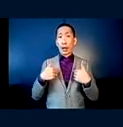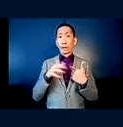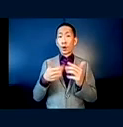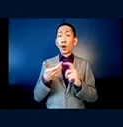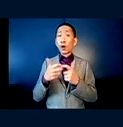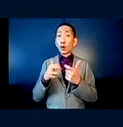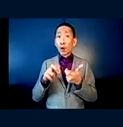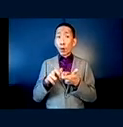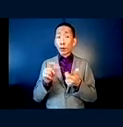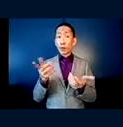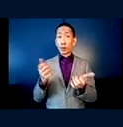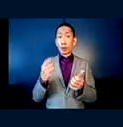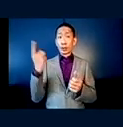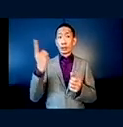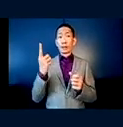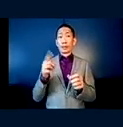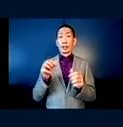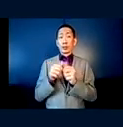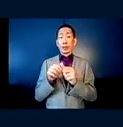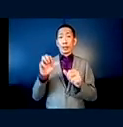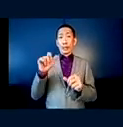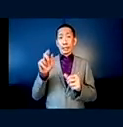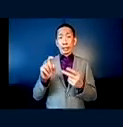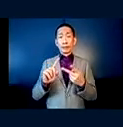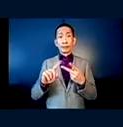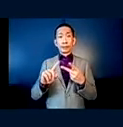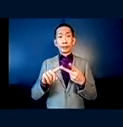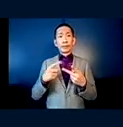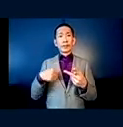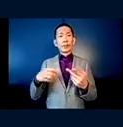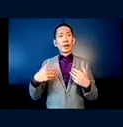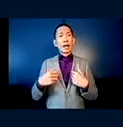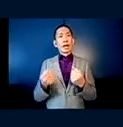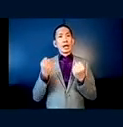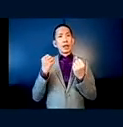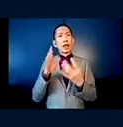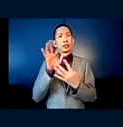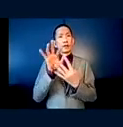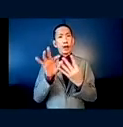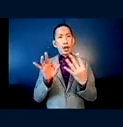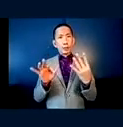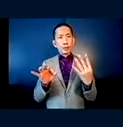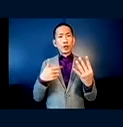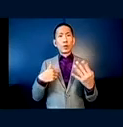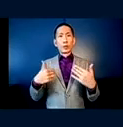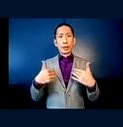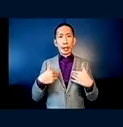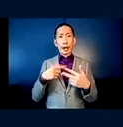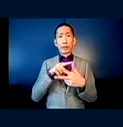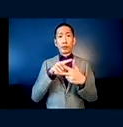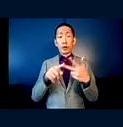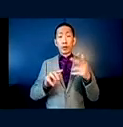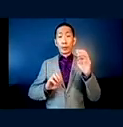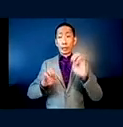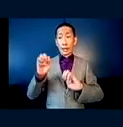PROBLEMS THAT YOU CAN HAVE IF YOU RUN SOMETHING AT SCALE. WE HAD LOTS OF OPTIONS BECAUSE